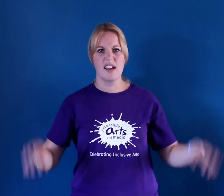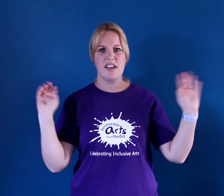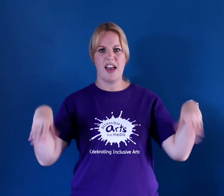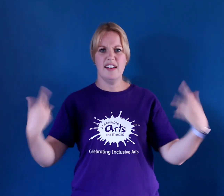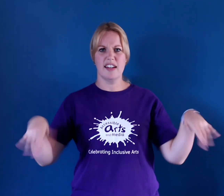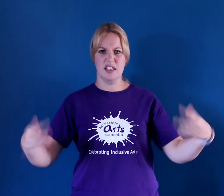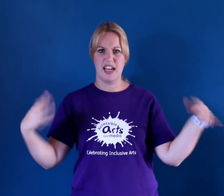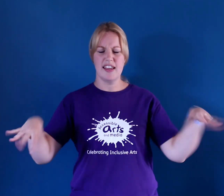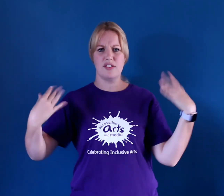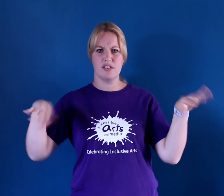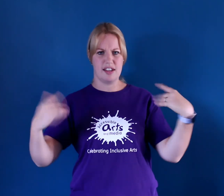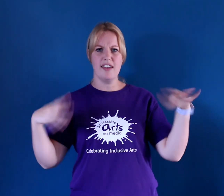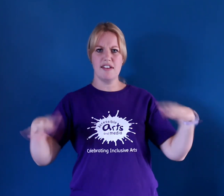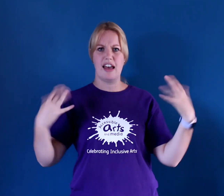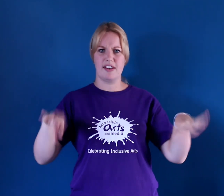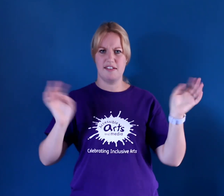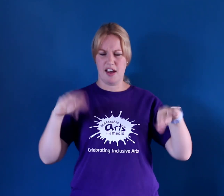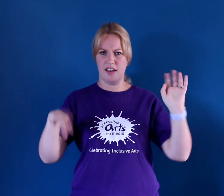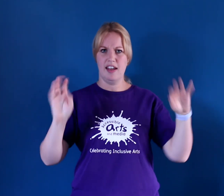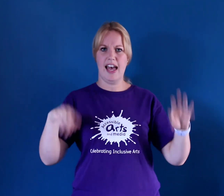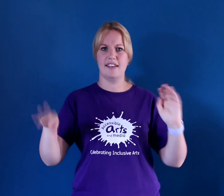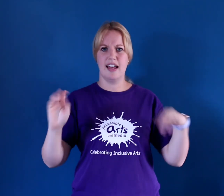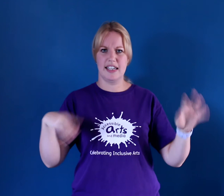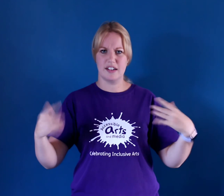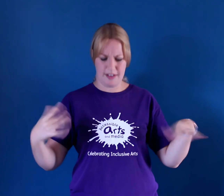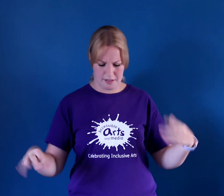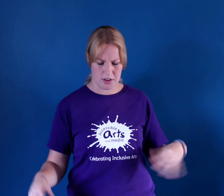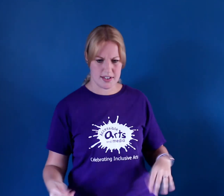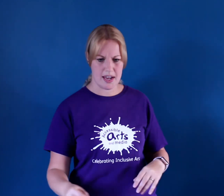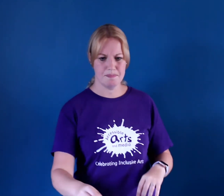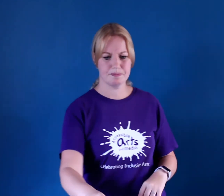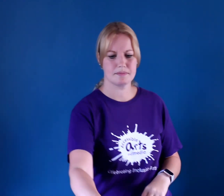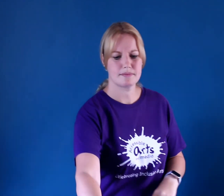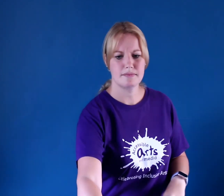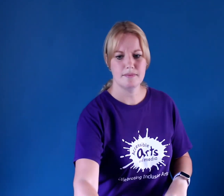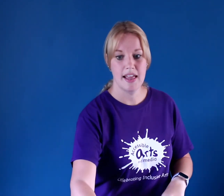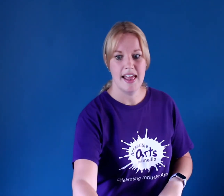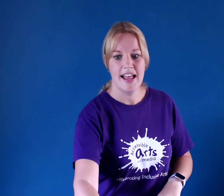Give your hands a shake, it’s tiring having your hands in a little finger all the time.